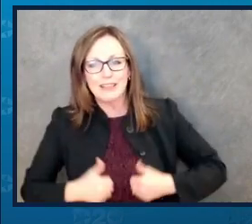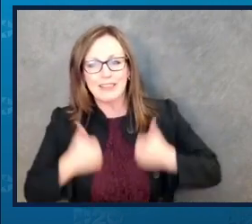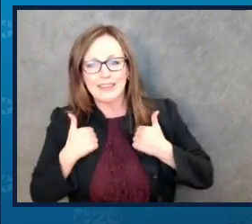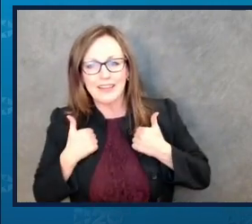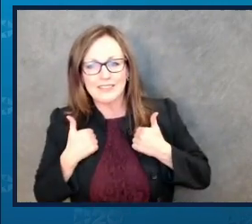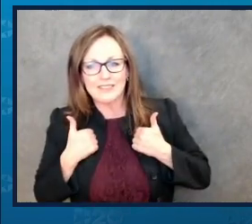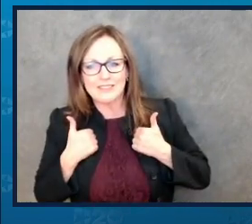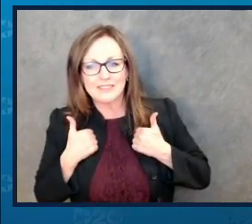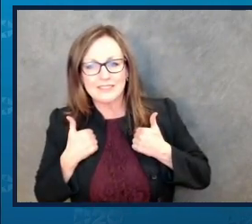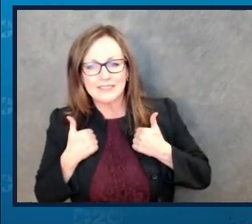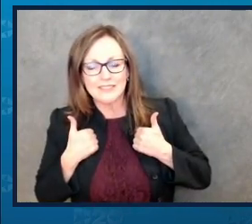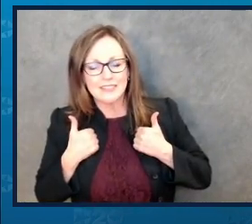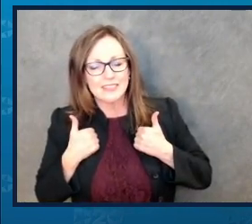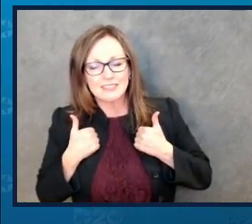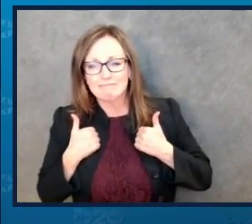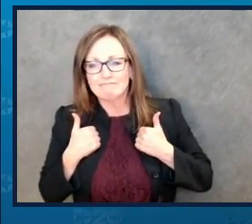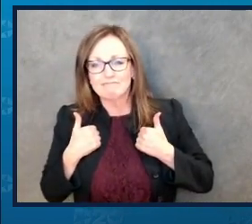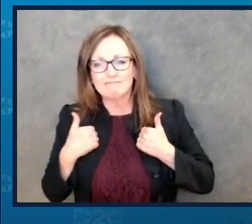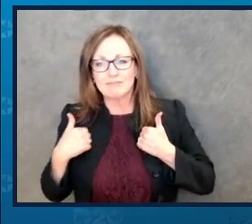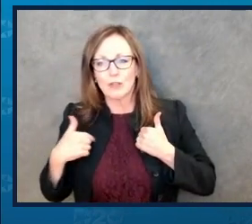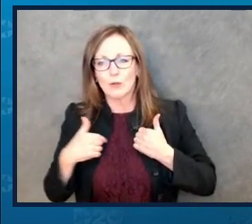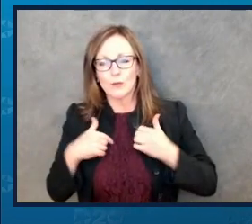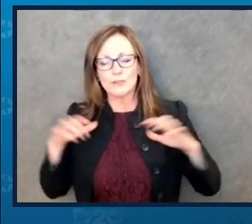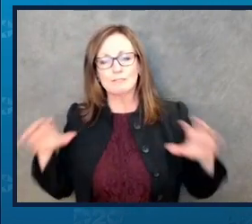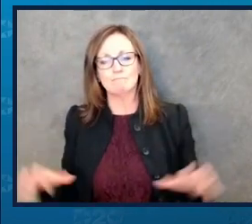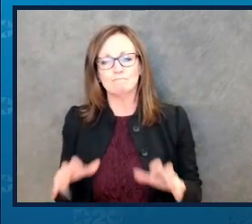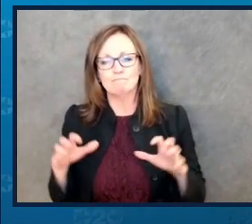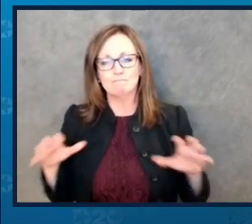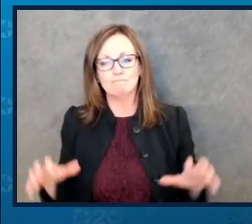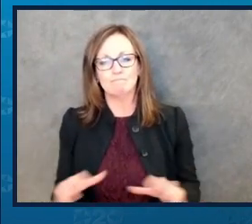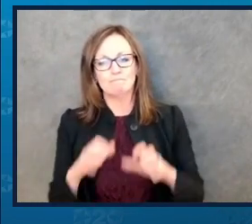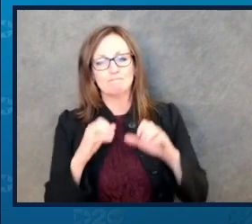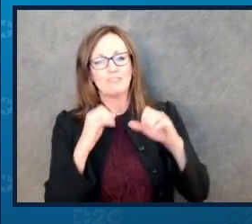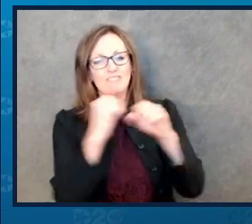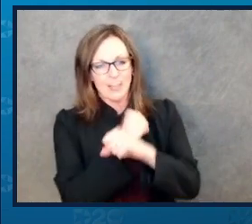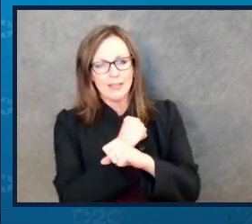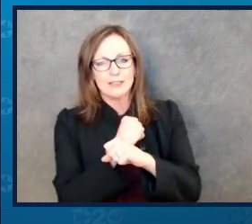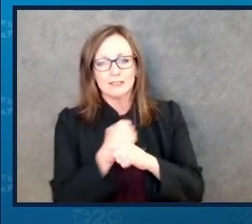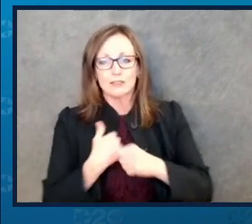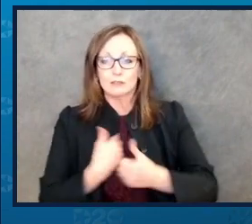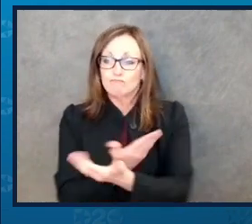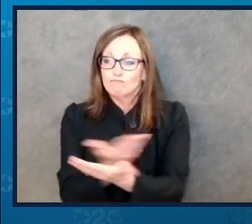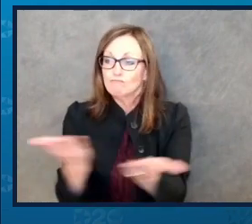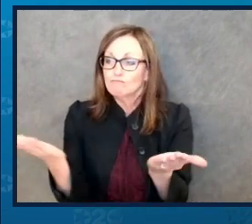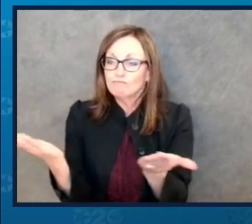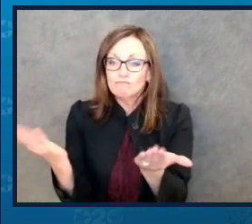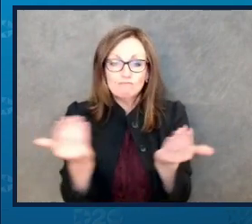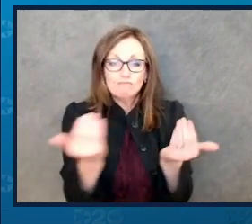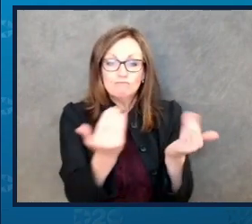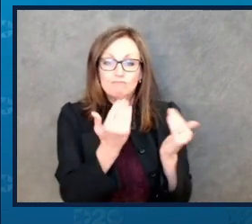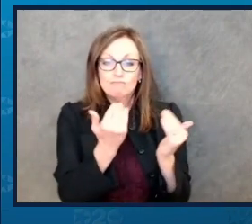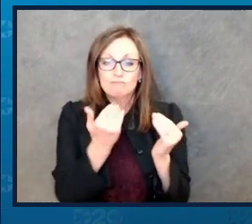WE SEEK STRENGTH TO KEEP FIGHTING, TO KEEP MOVING